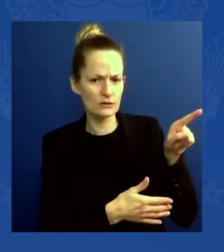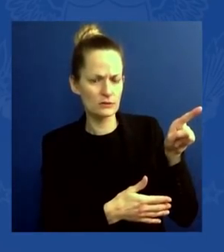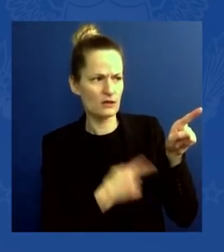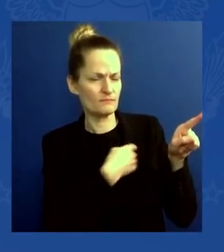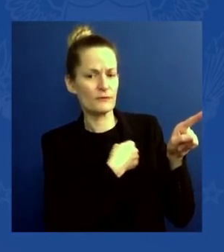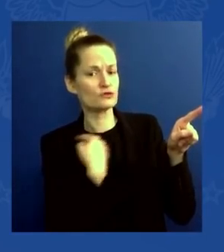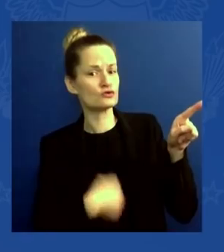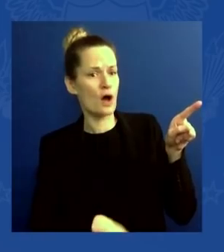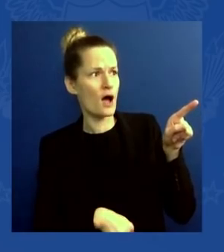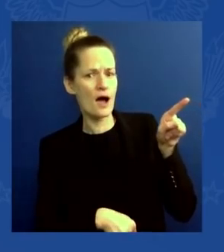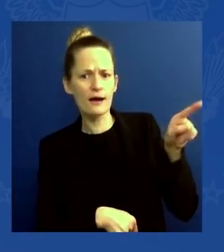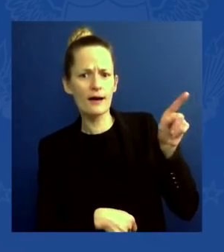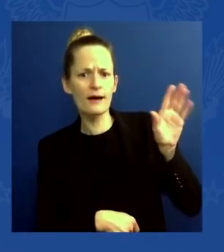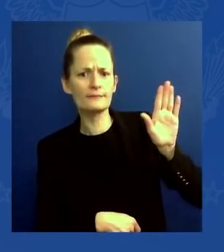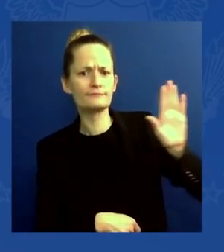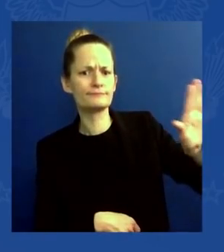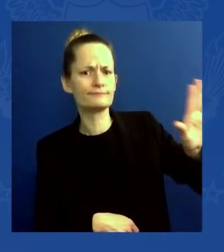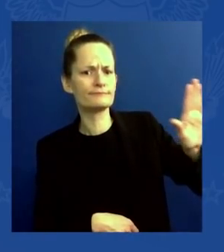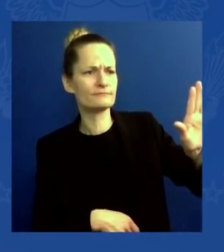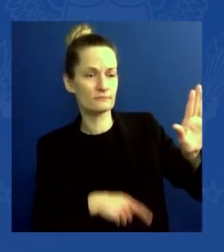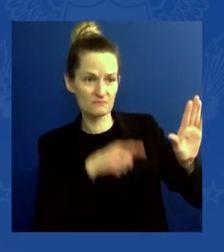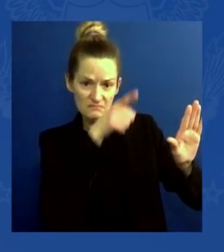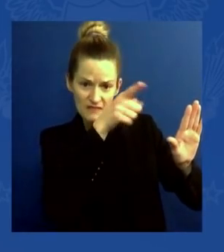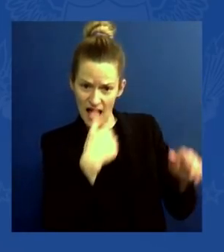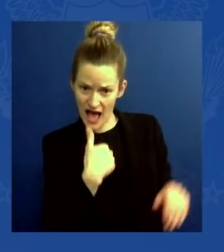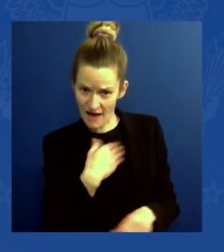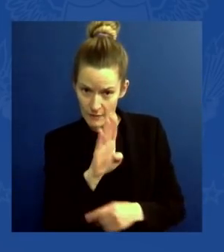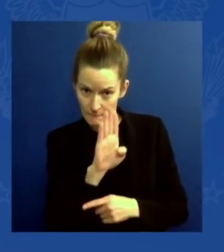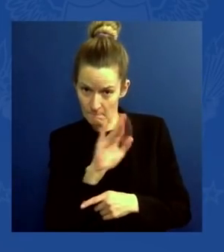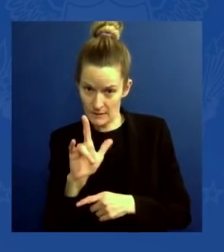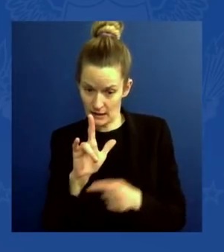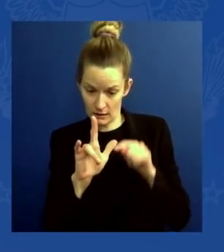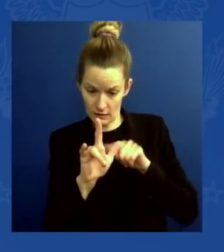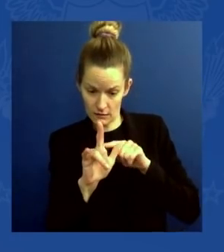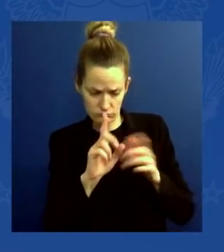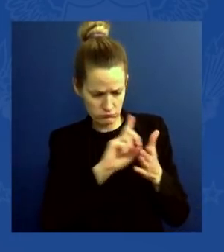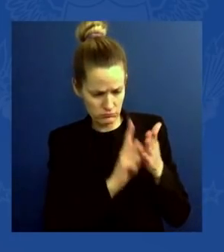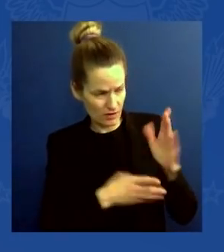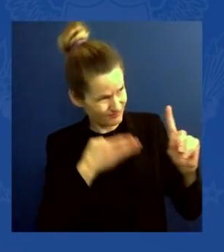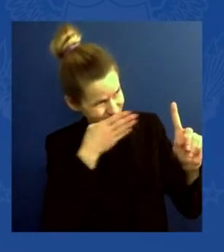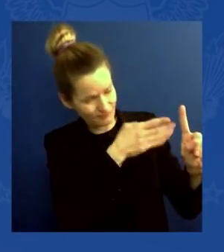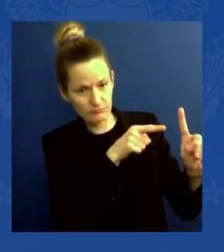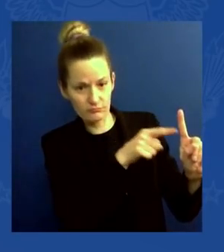And it would seem that that is the one that is more key to our competitiveness.